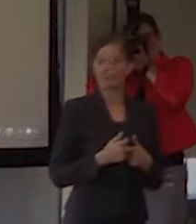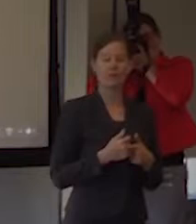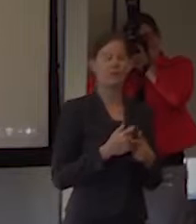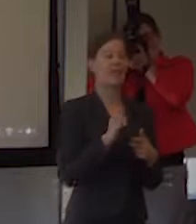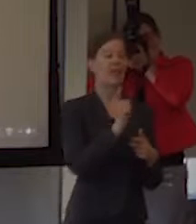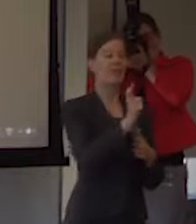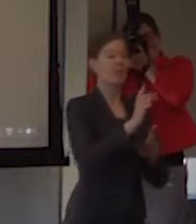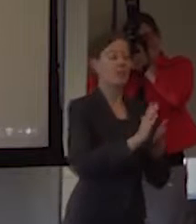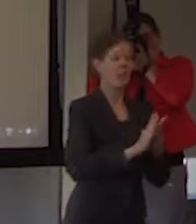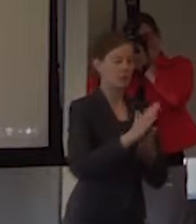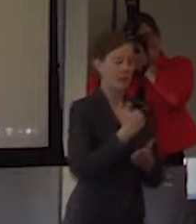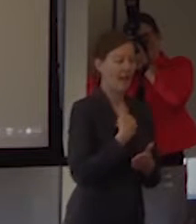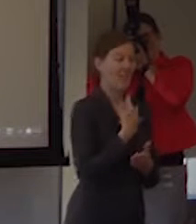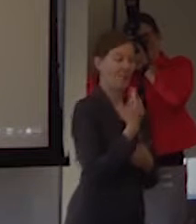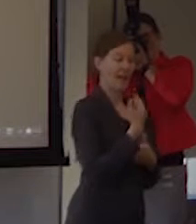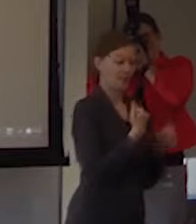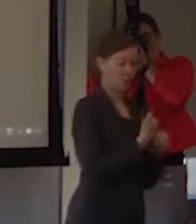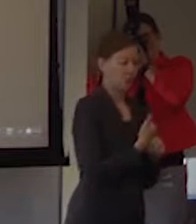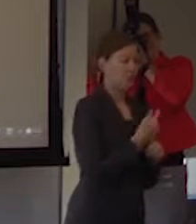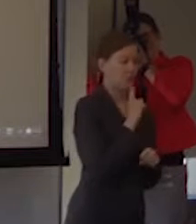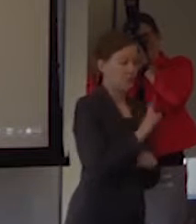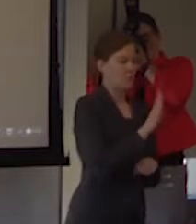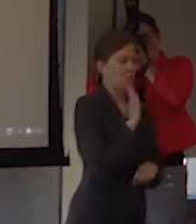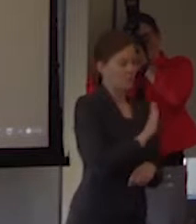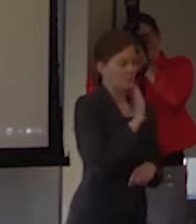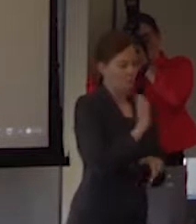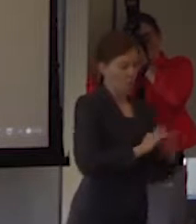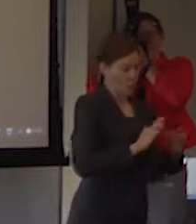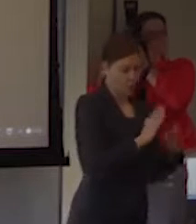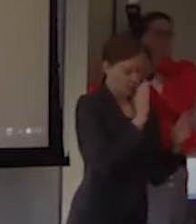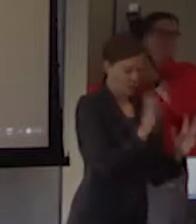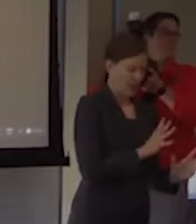I had 5 years of very frustrating stories Of professors that wouldn't work with me.